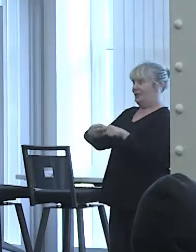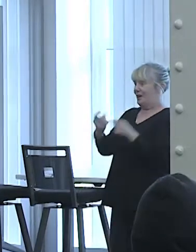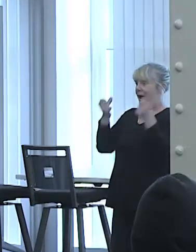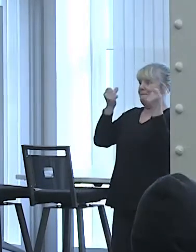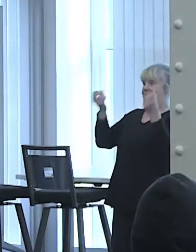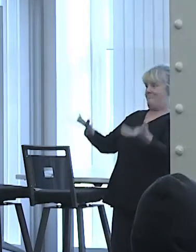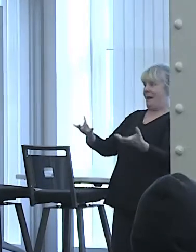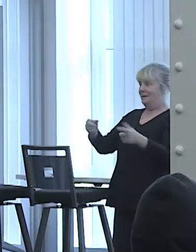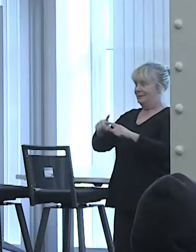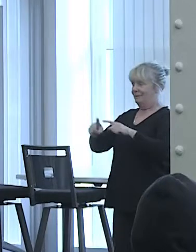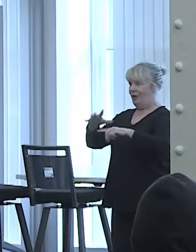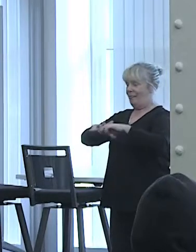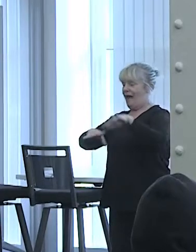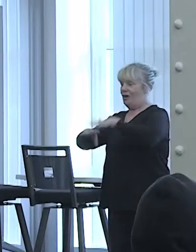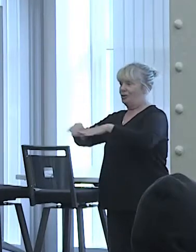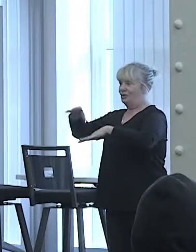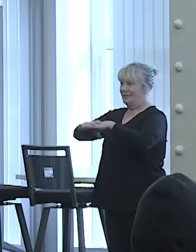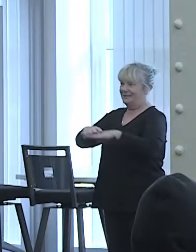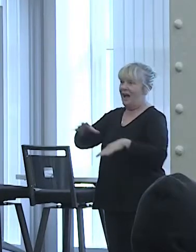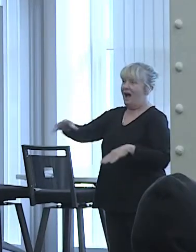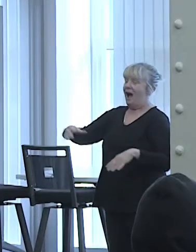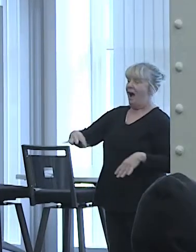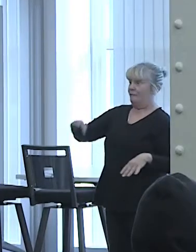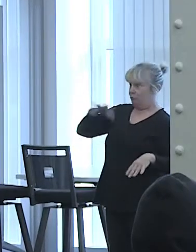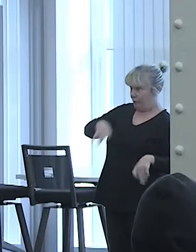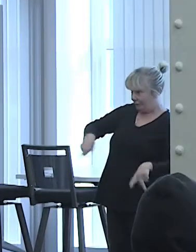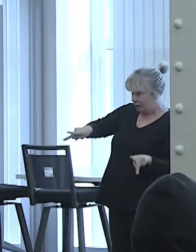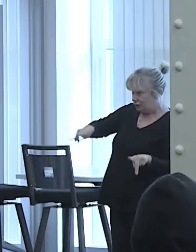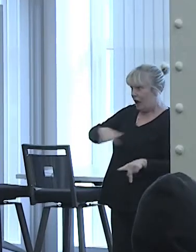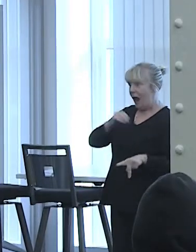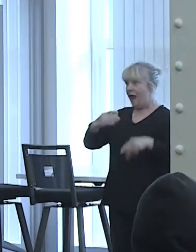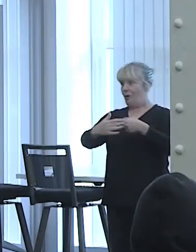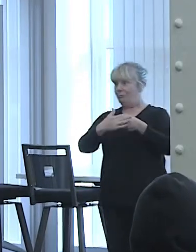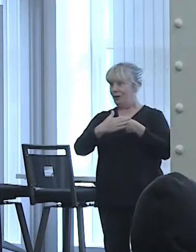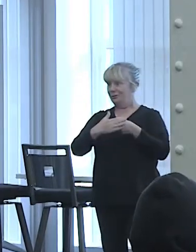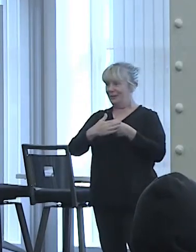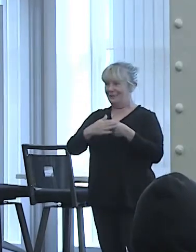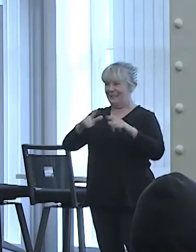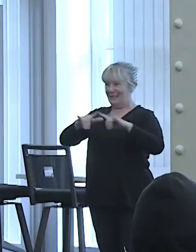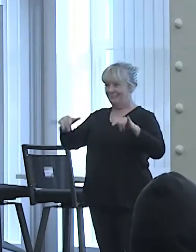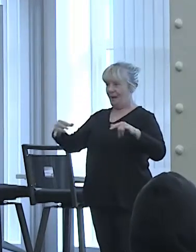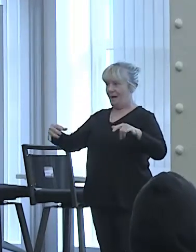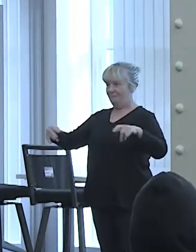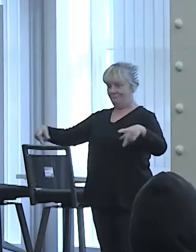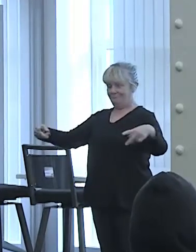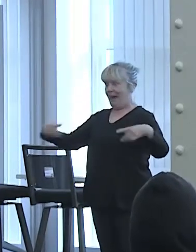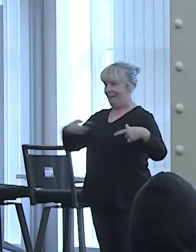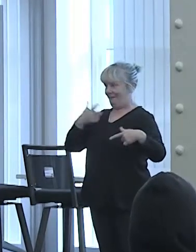of layers of privilege and layers of oppression. I live at that intersection.